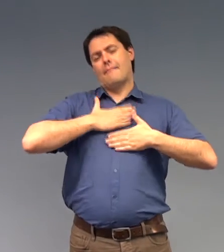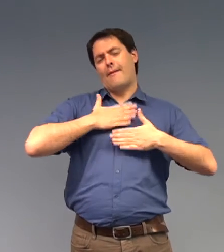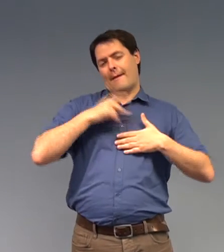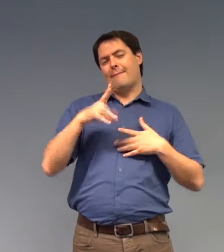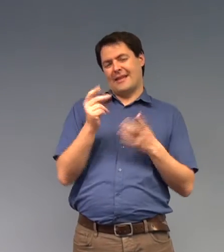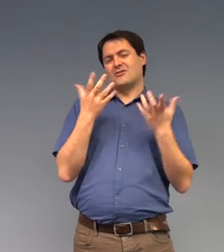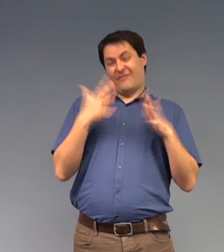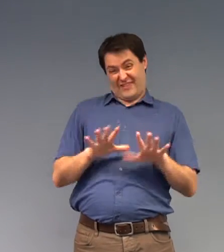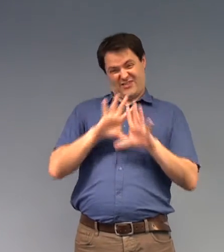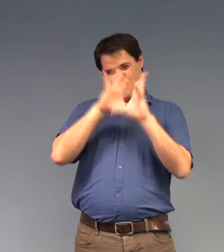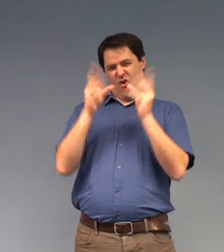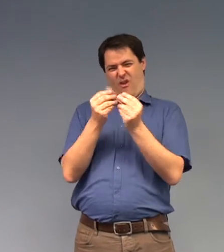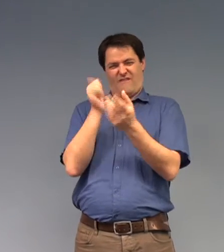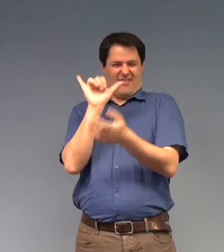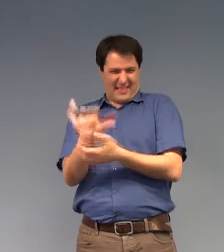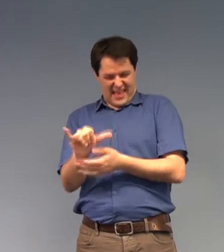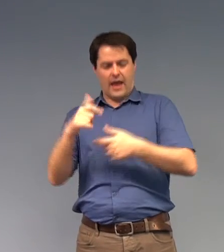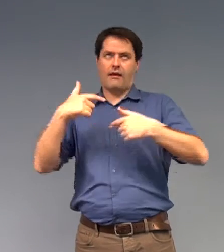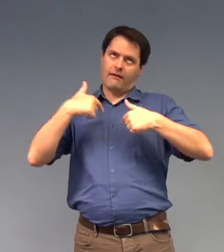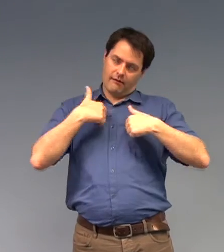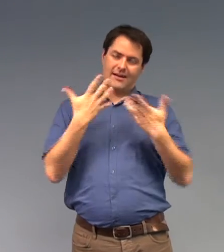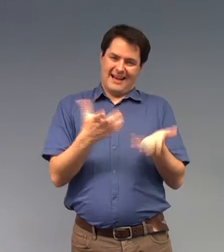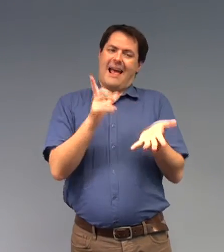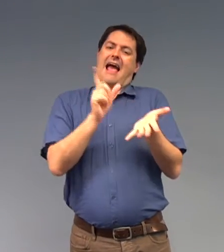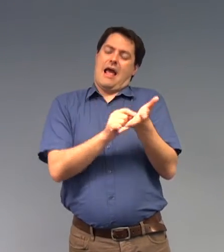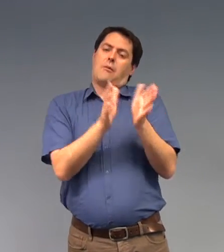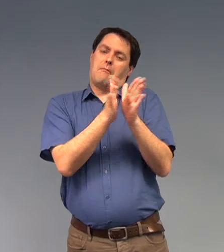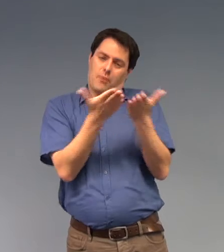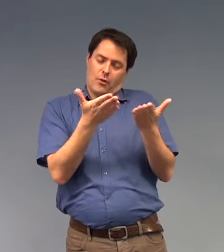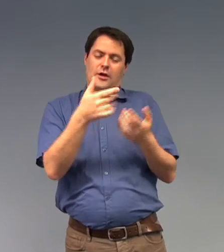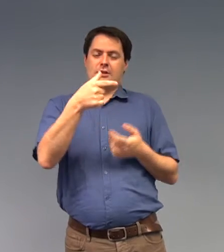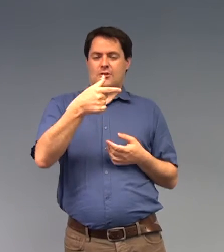compared with non-Deaf InVision workers.